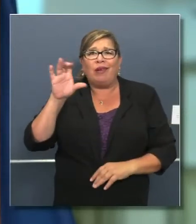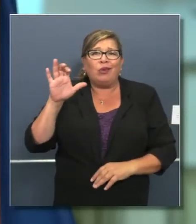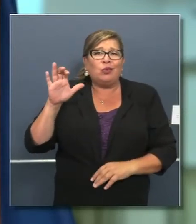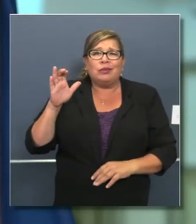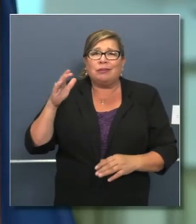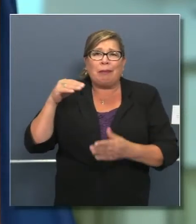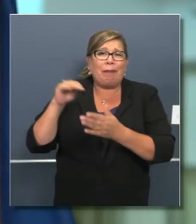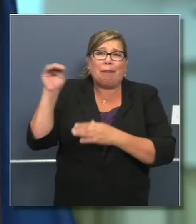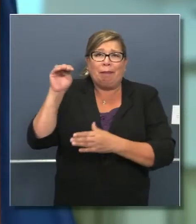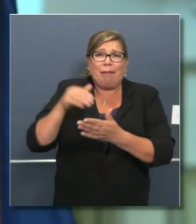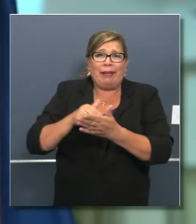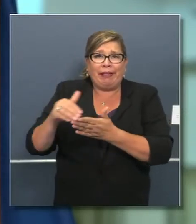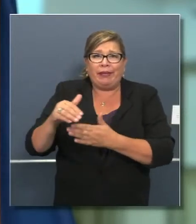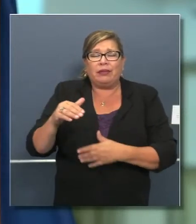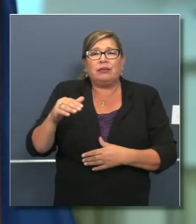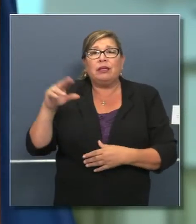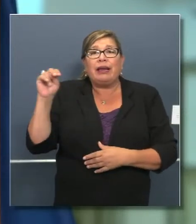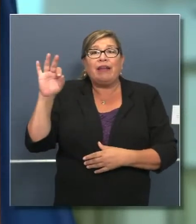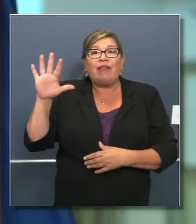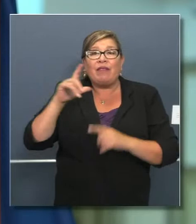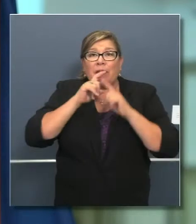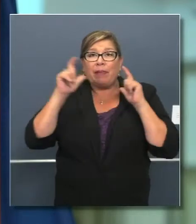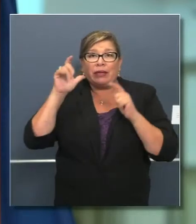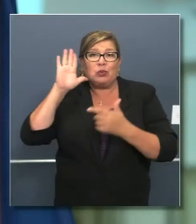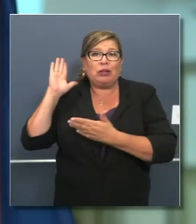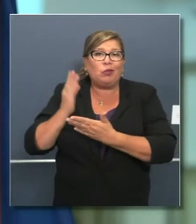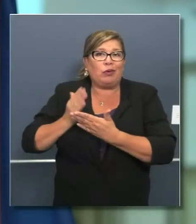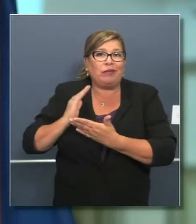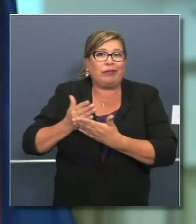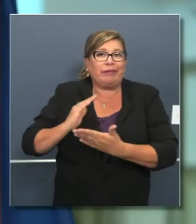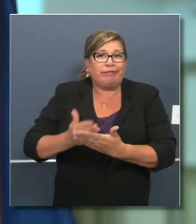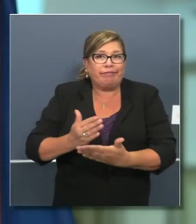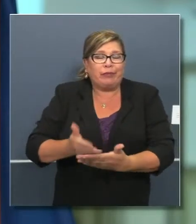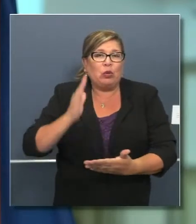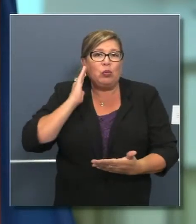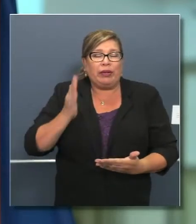mass will be coming into the state of California over the next couple weeks we actually were able